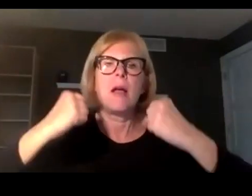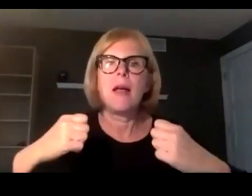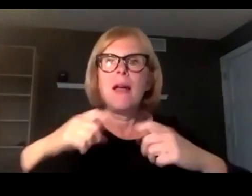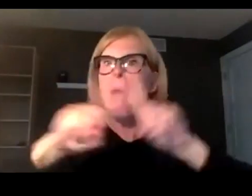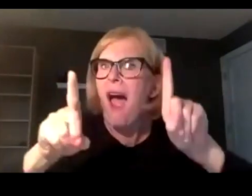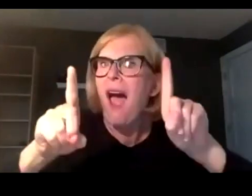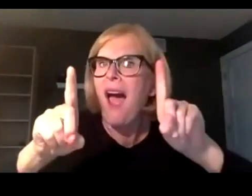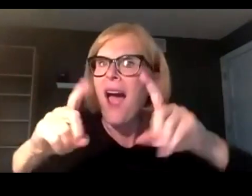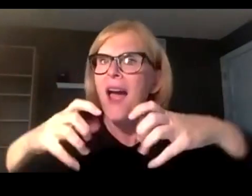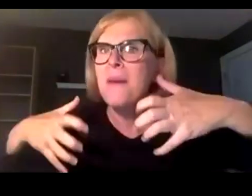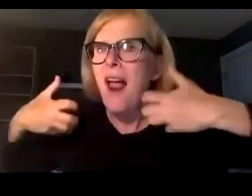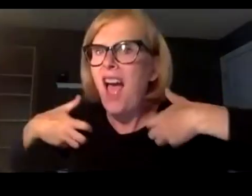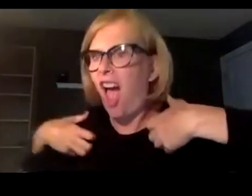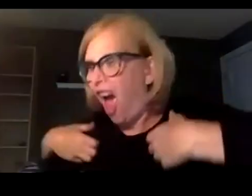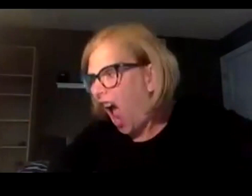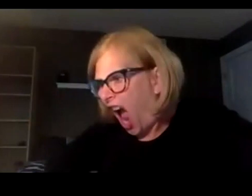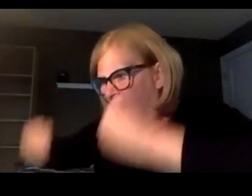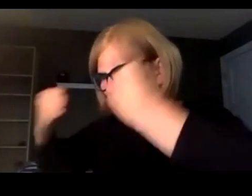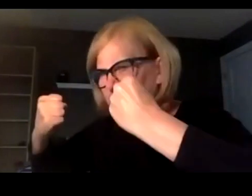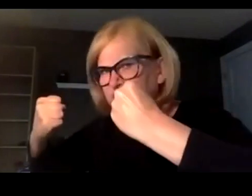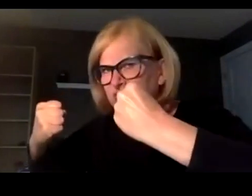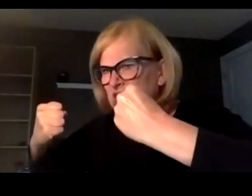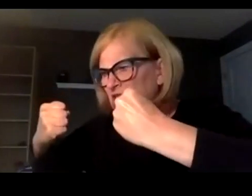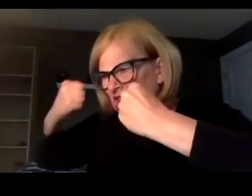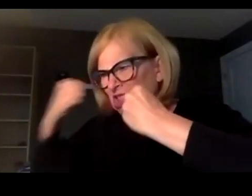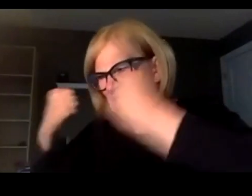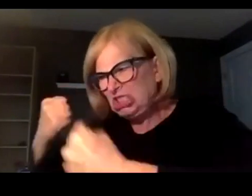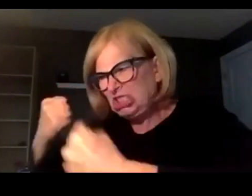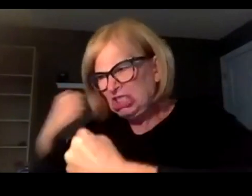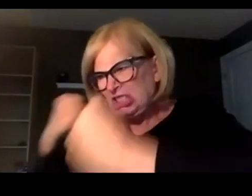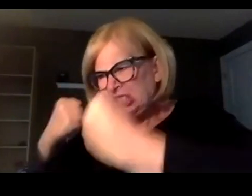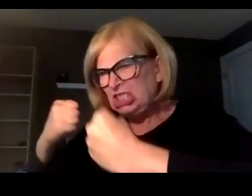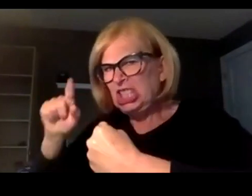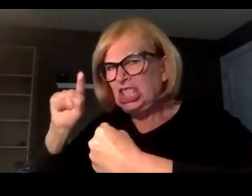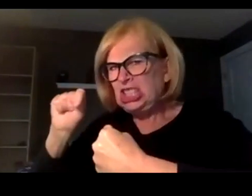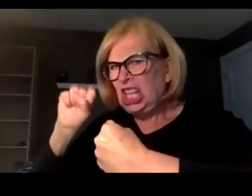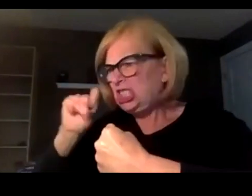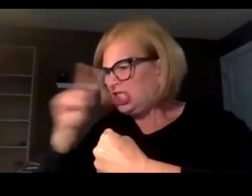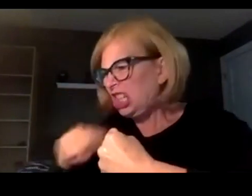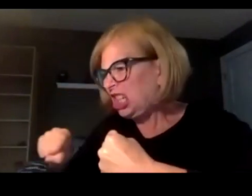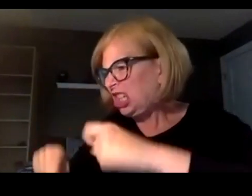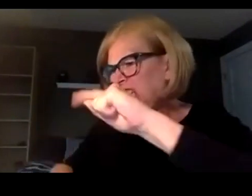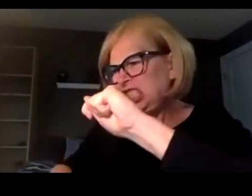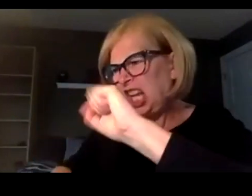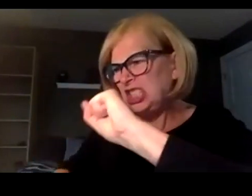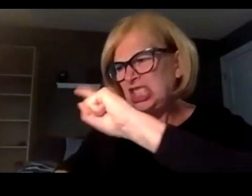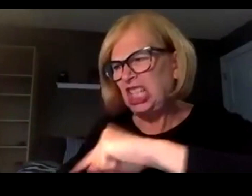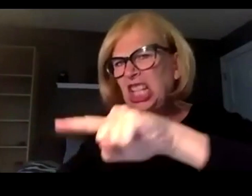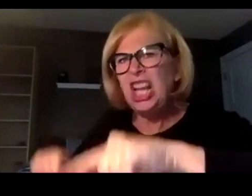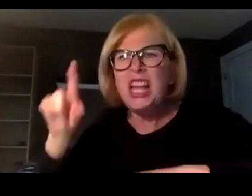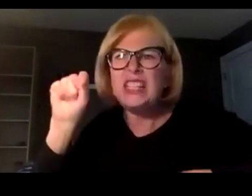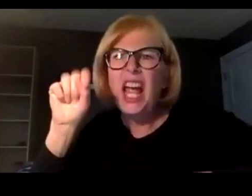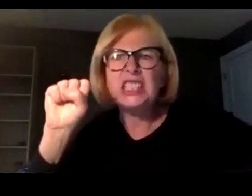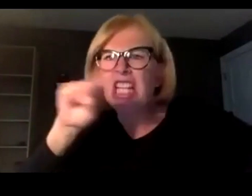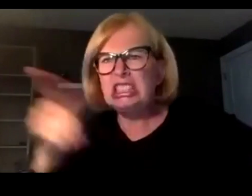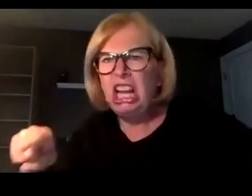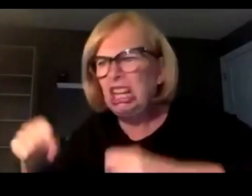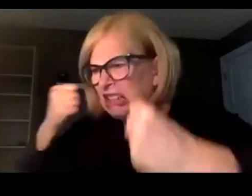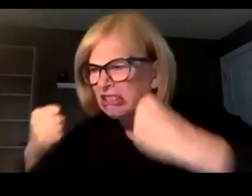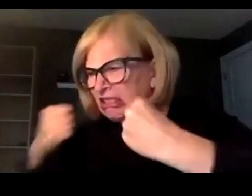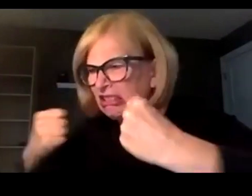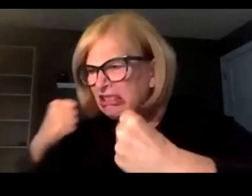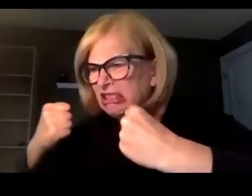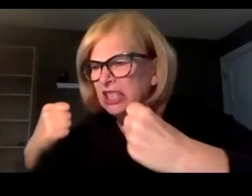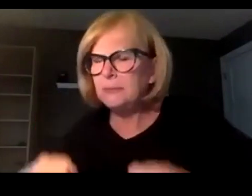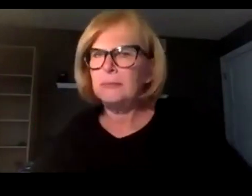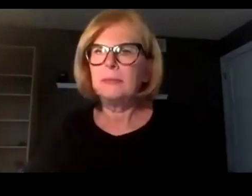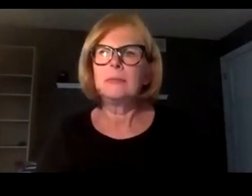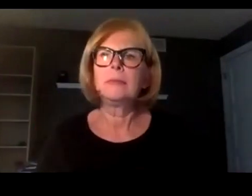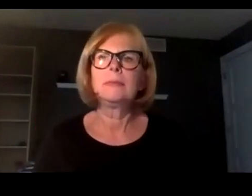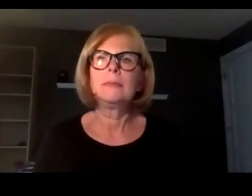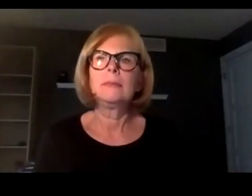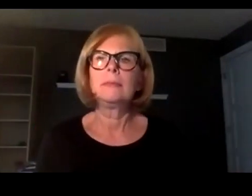But the monkeys only shook their hands back at him and said, "Tsz, tsz, tsz."